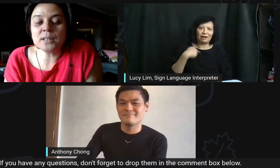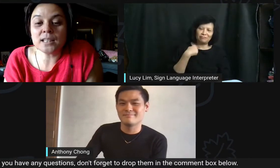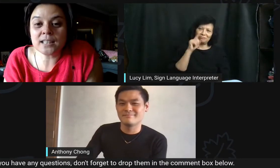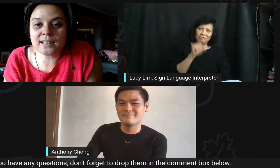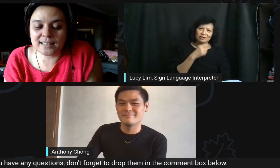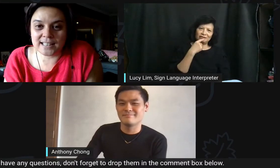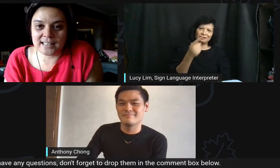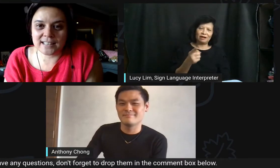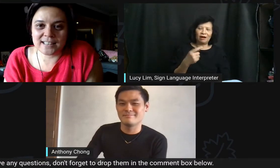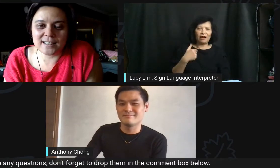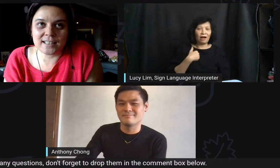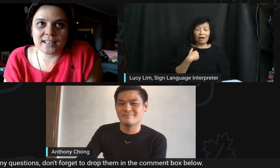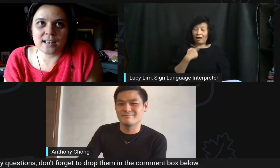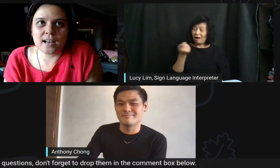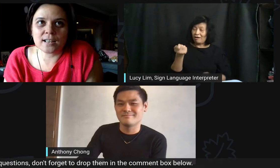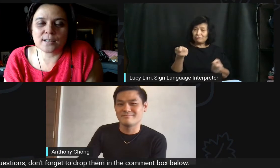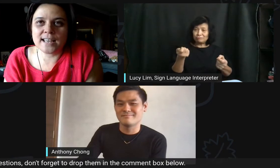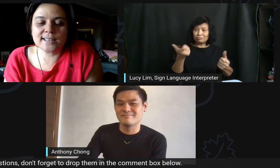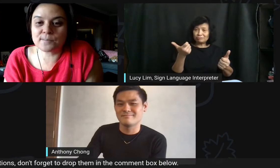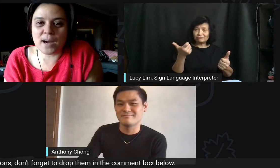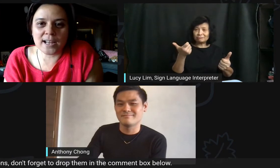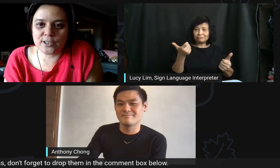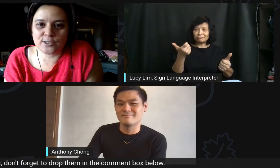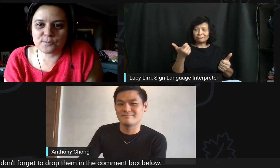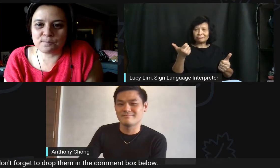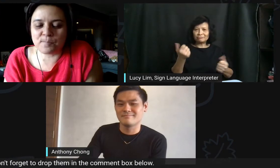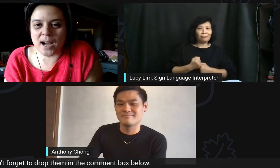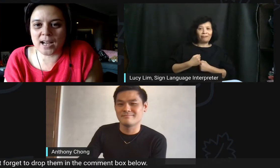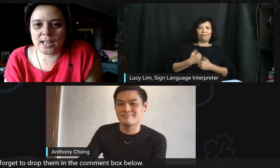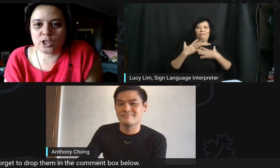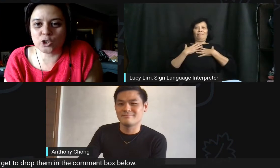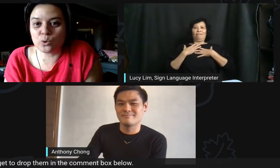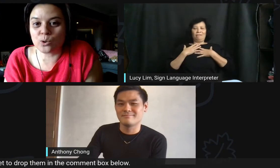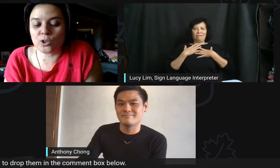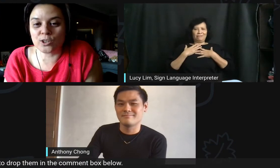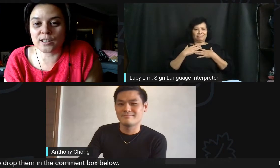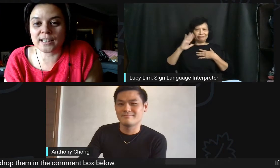immidiately inspired by your